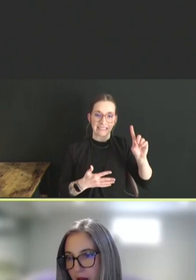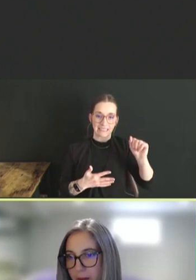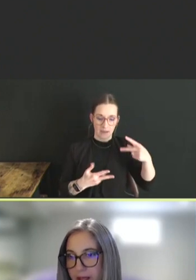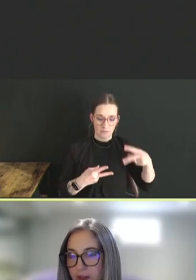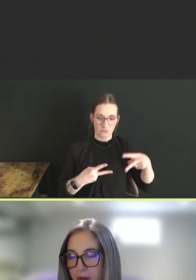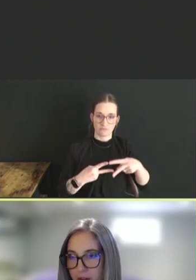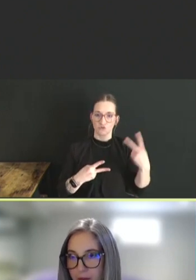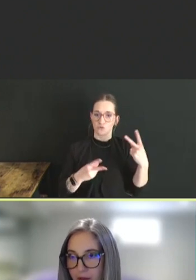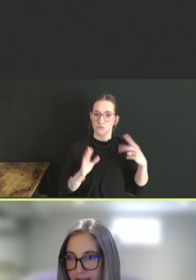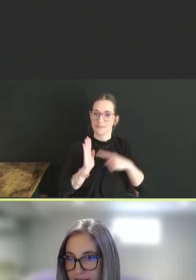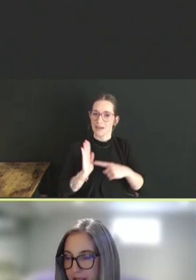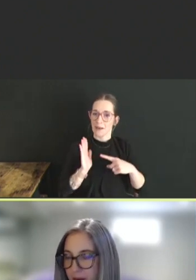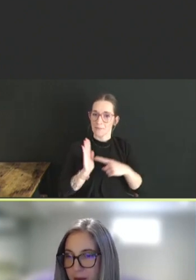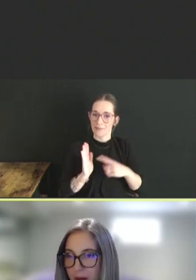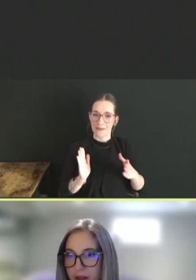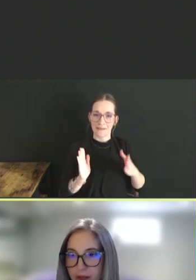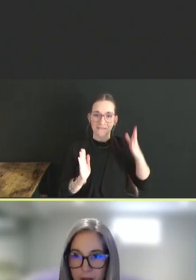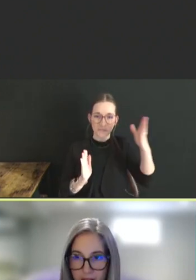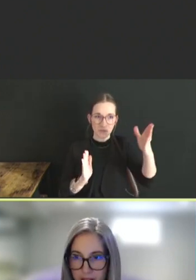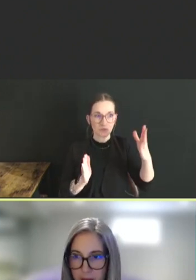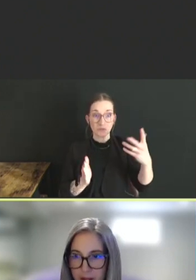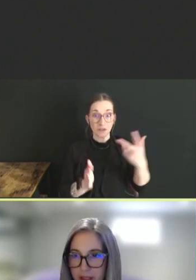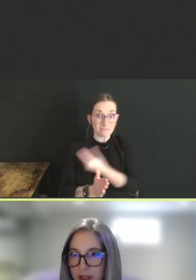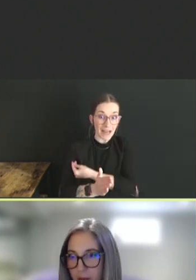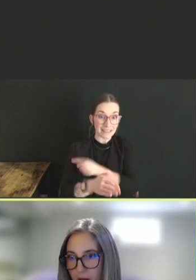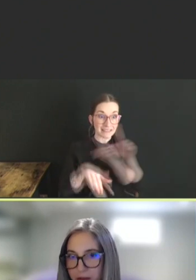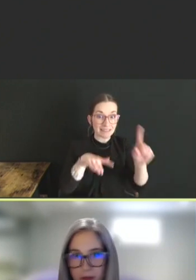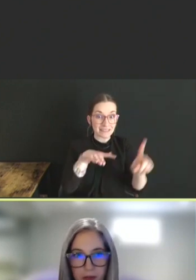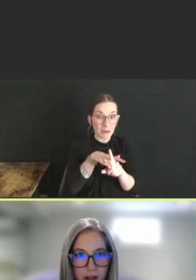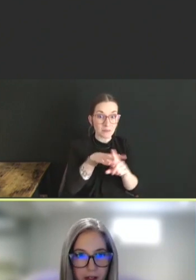As future vaccines come to market, if they're placed in Part D, they would also fall under this provision.